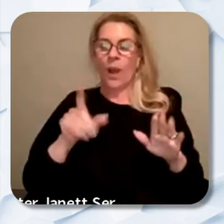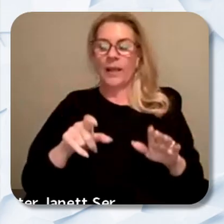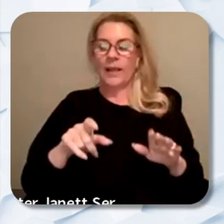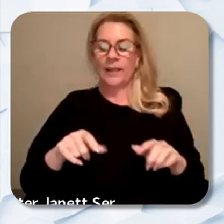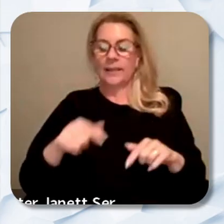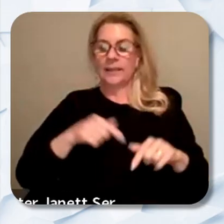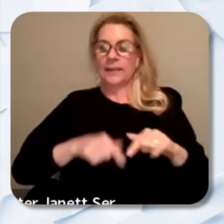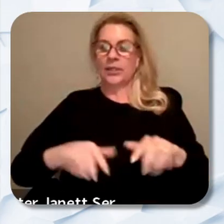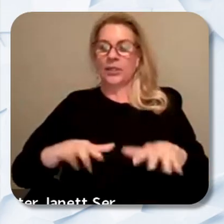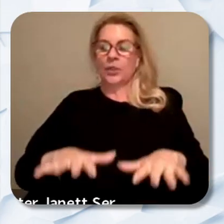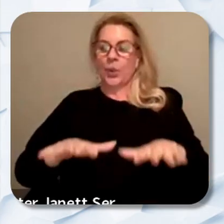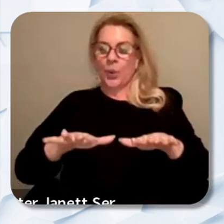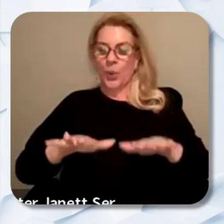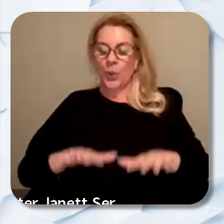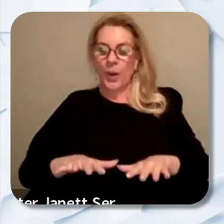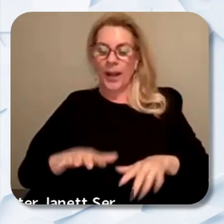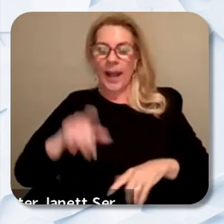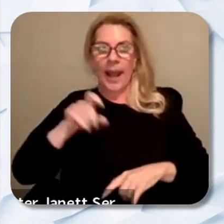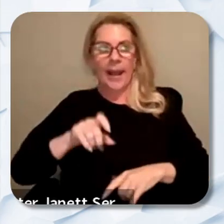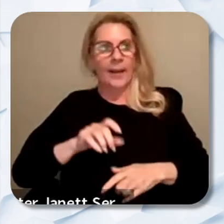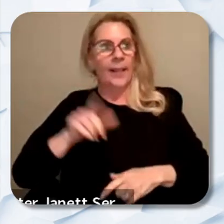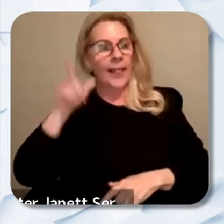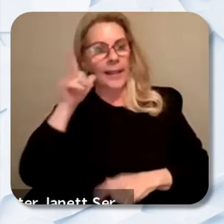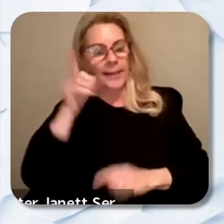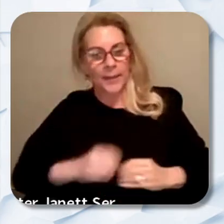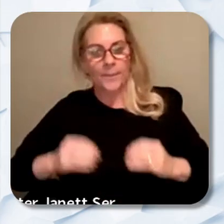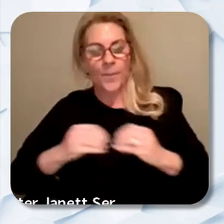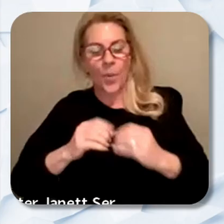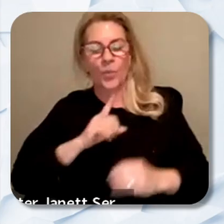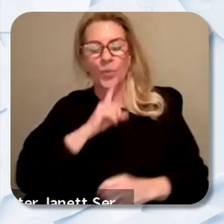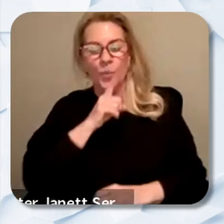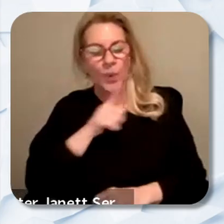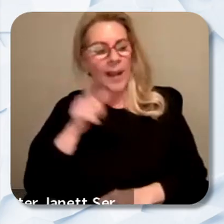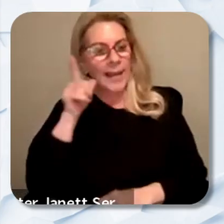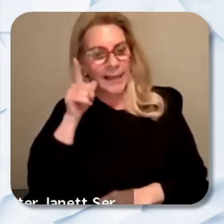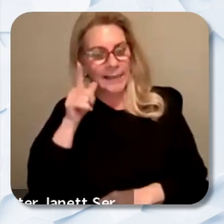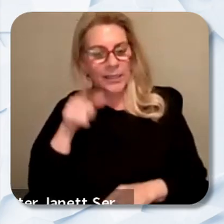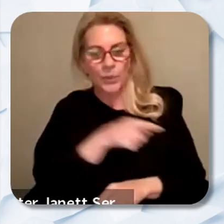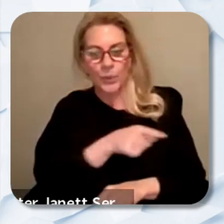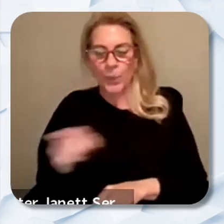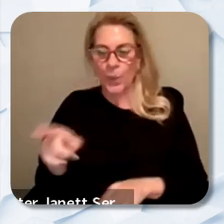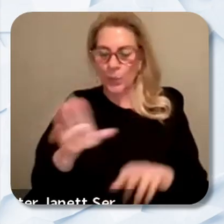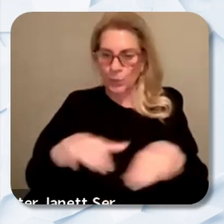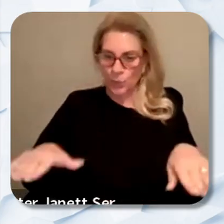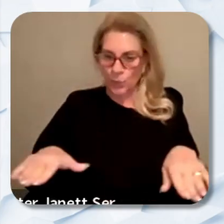you slow down to listen to really truly listen to those kids. So it is part of the daily routine.